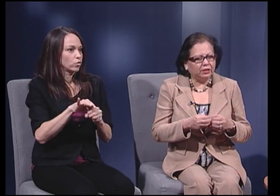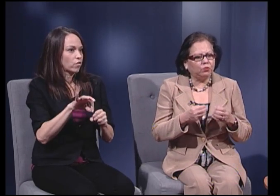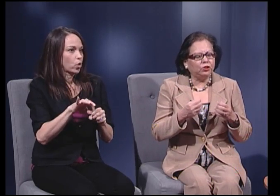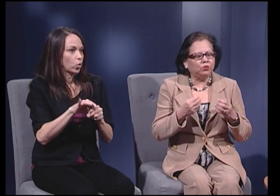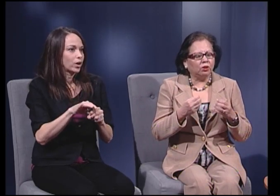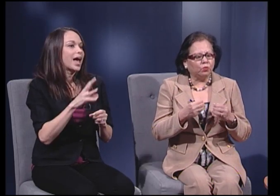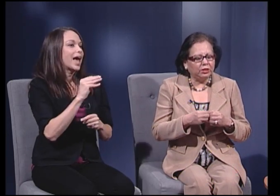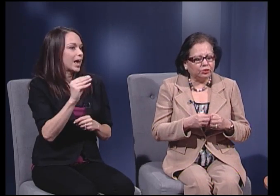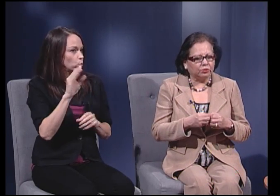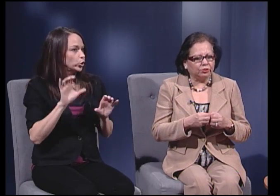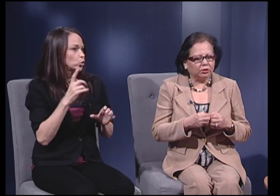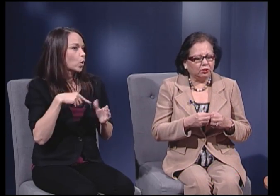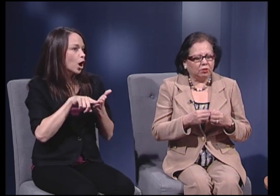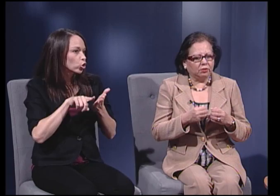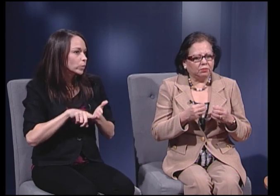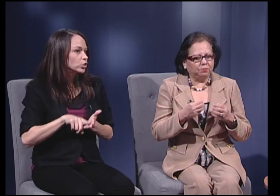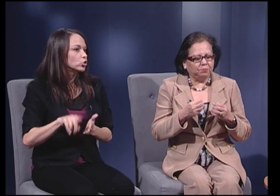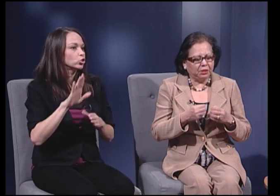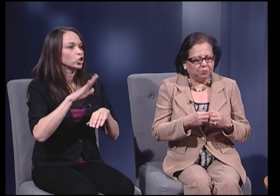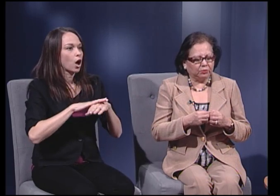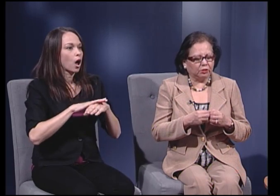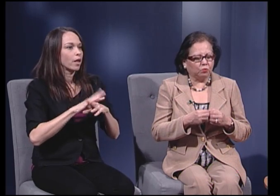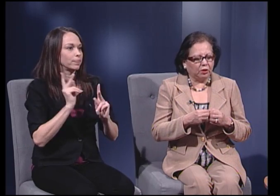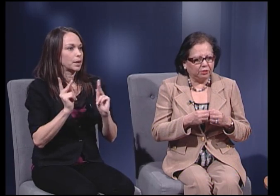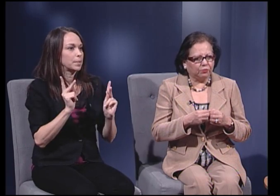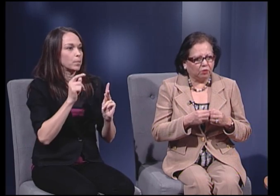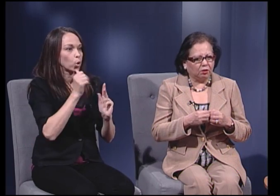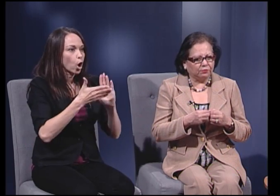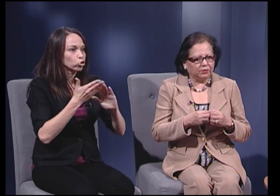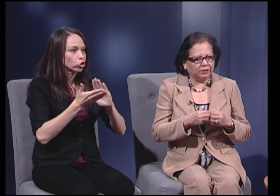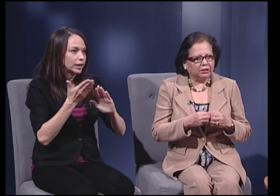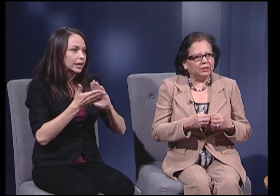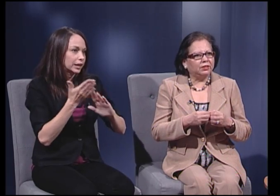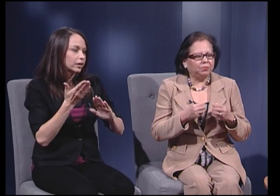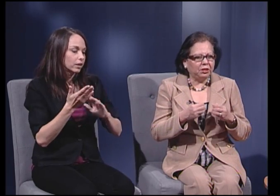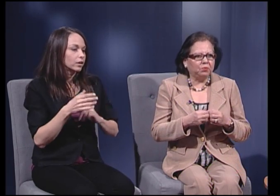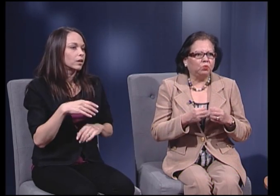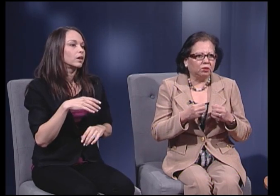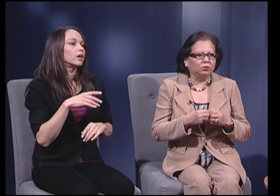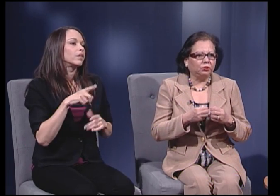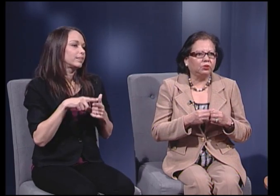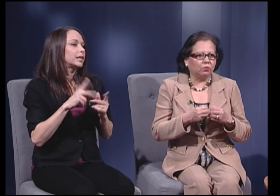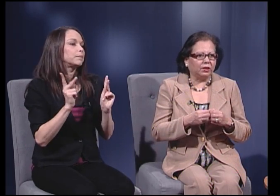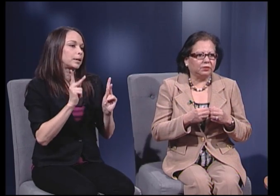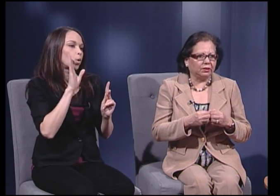and that we do our research on the people that are running for office, that people will do the right thing.